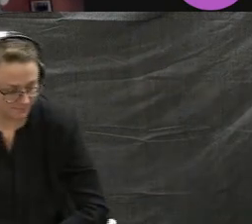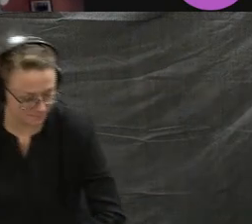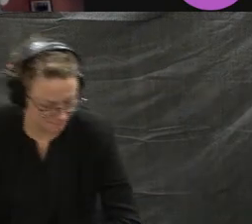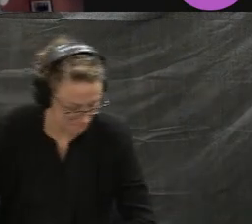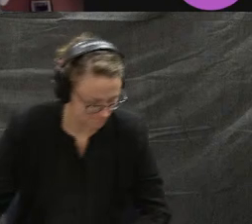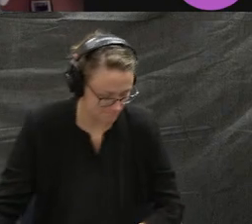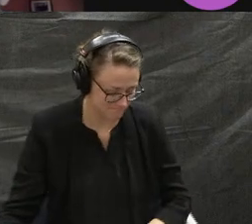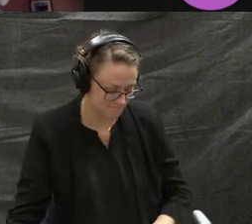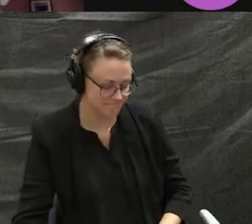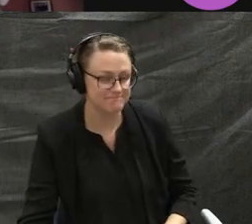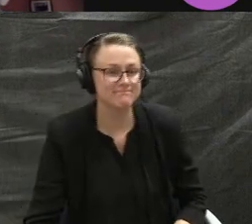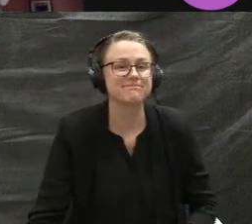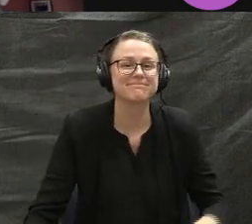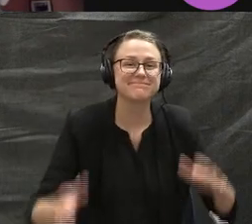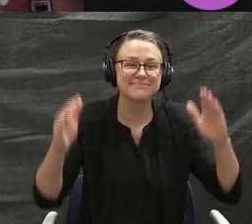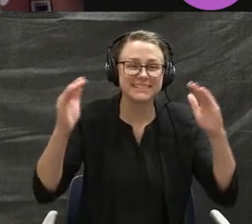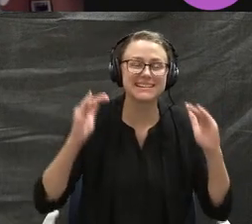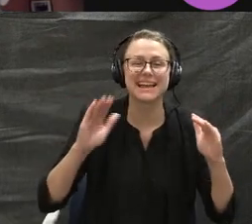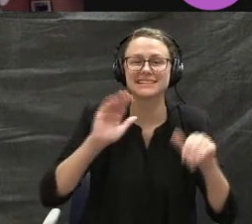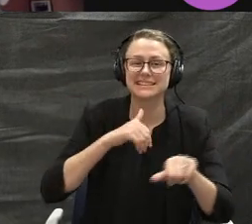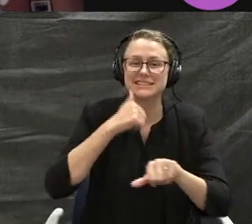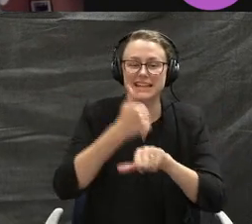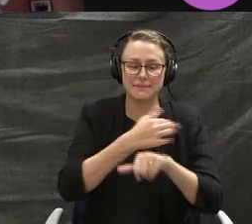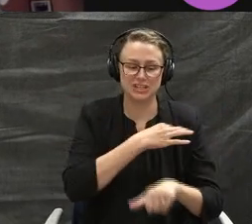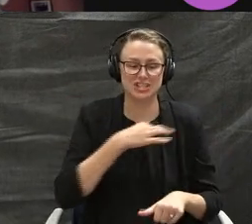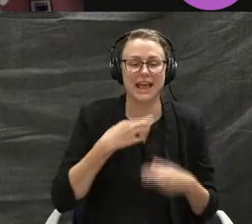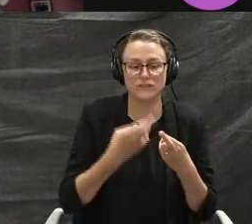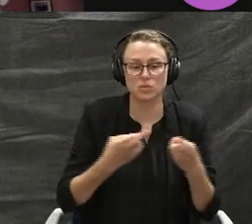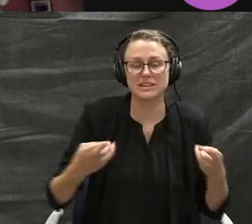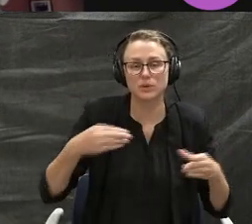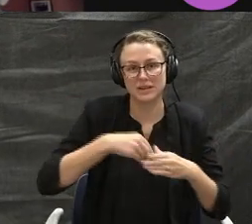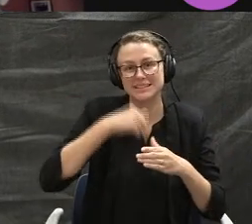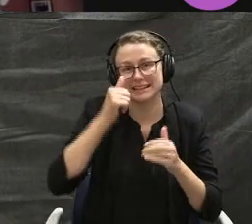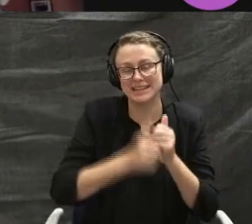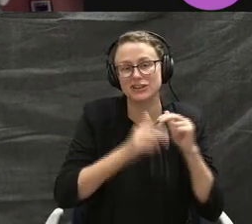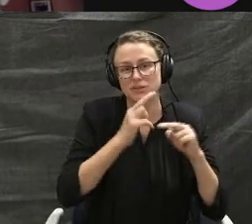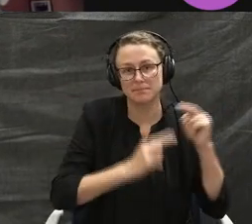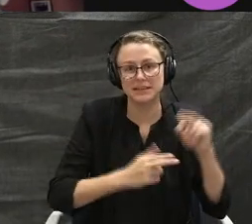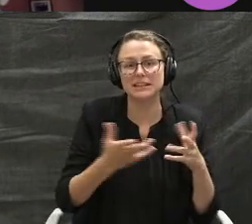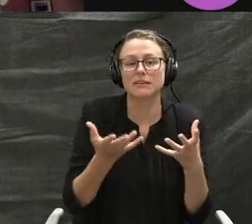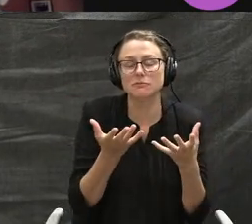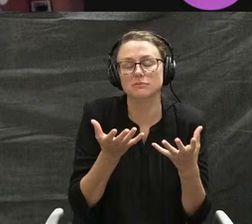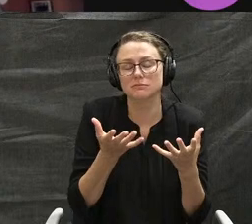belonging initiative. We weren't sure that students are aware and have access to these resources.